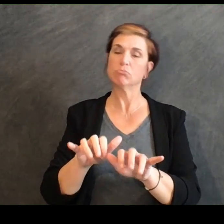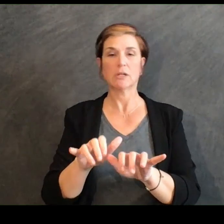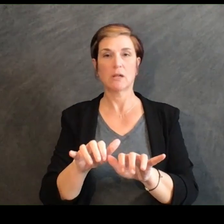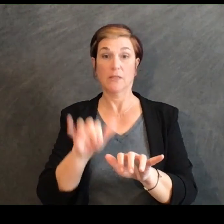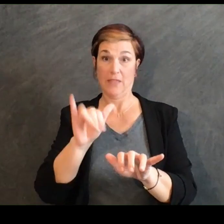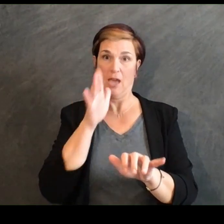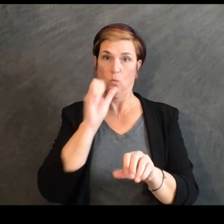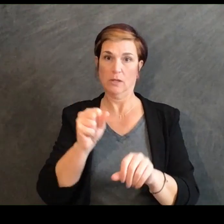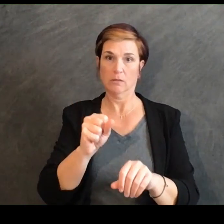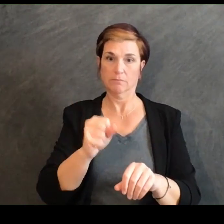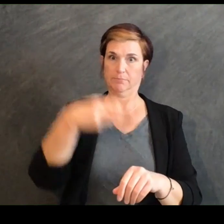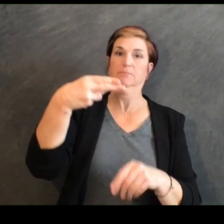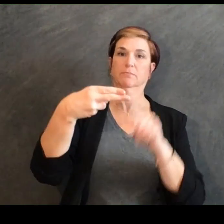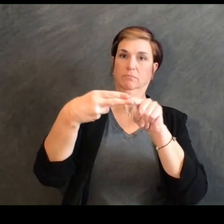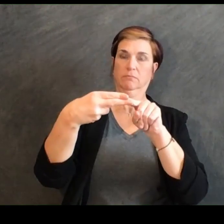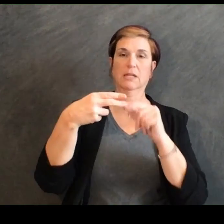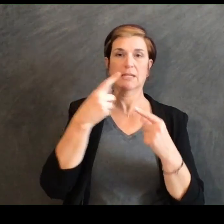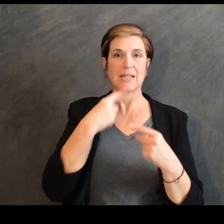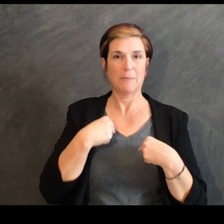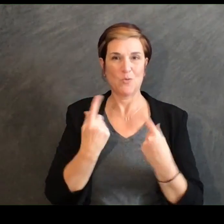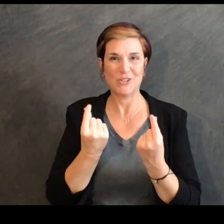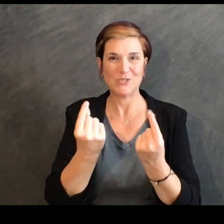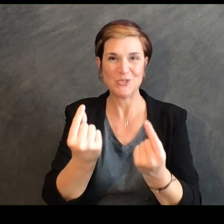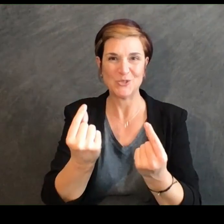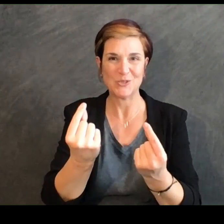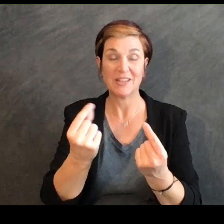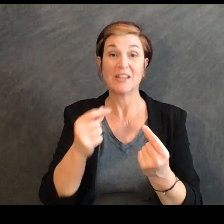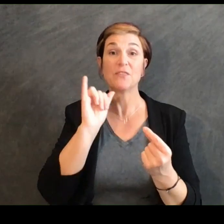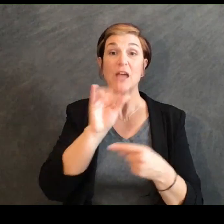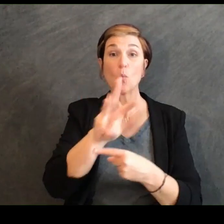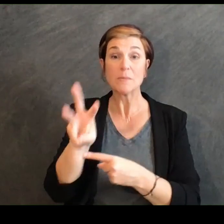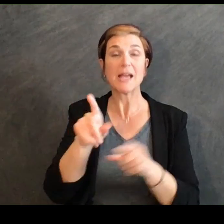you'll be directed to one of these incredible companies that are gonna give